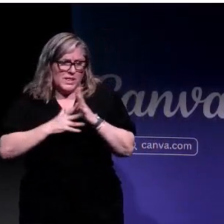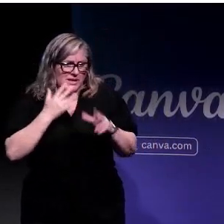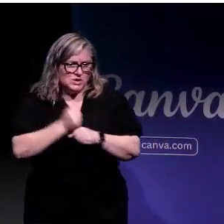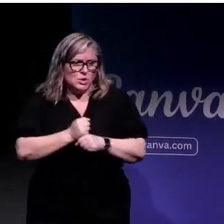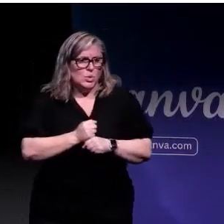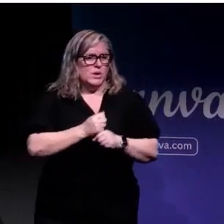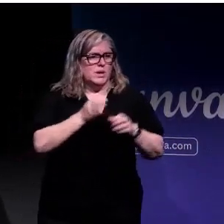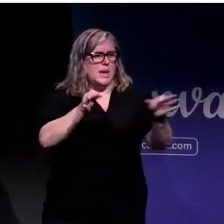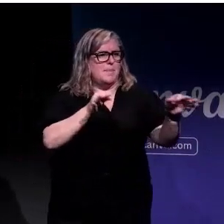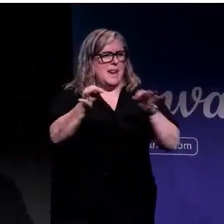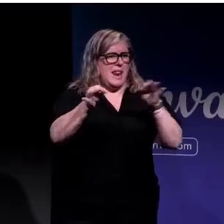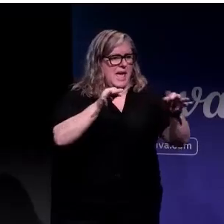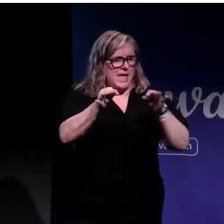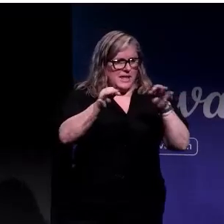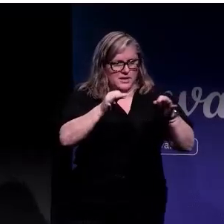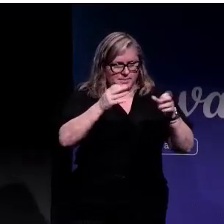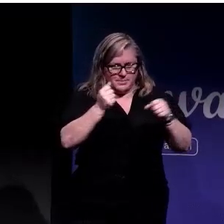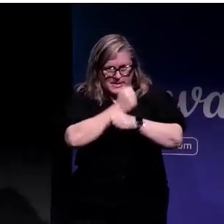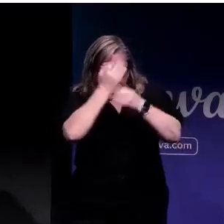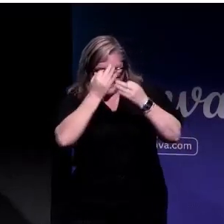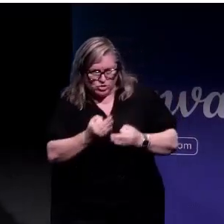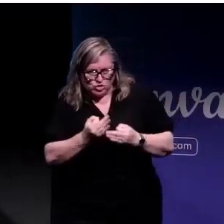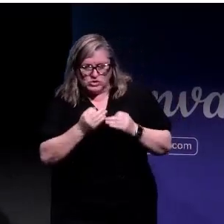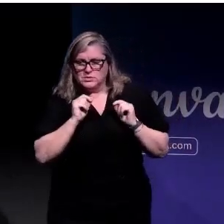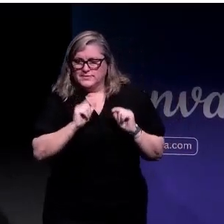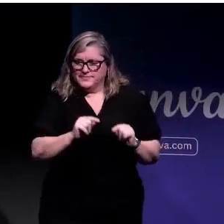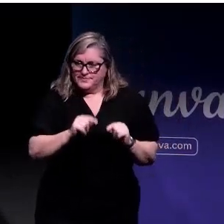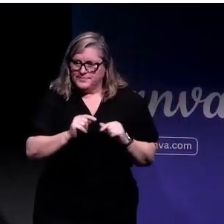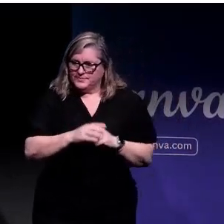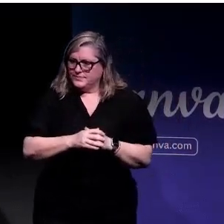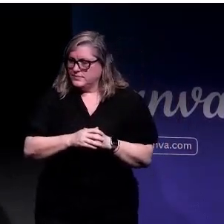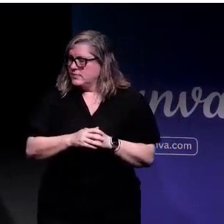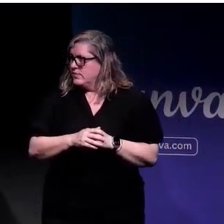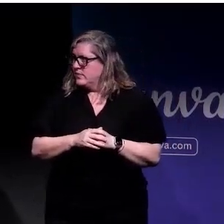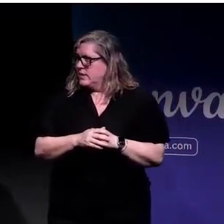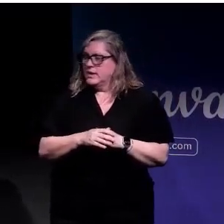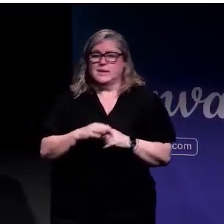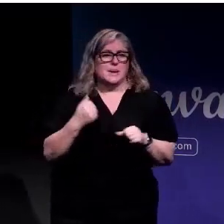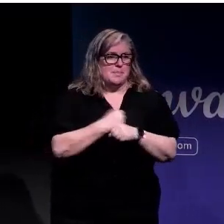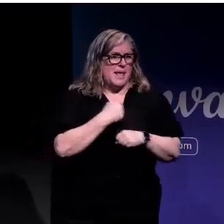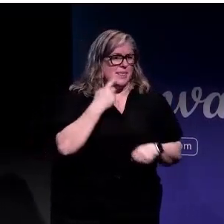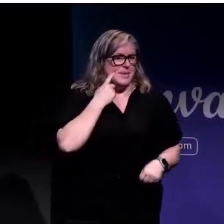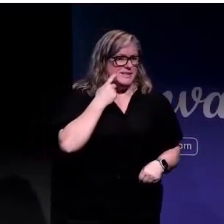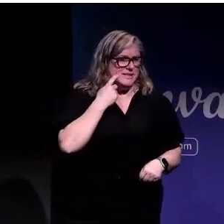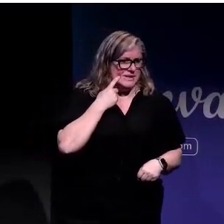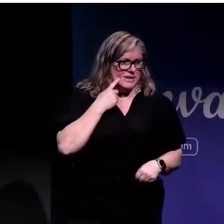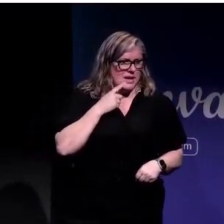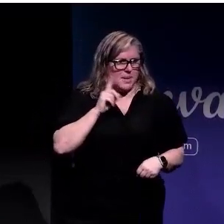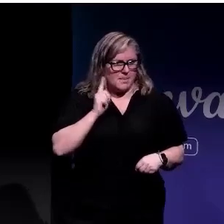This is around tasks and decision making. So, I mean, of course, make tasks easy but also consider, what's that